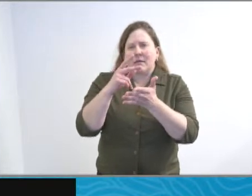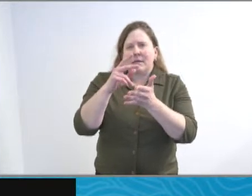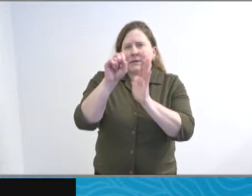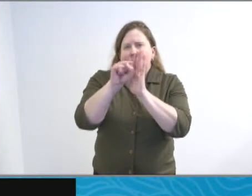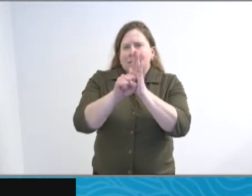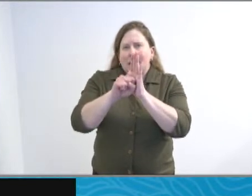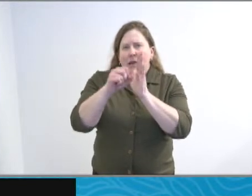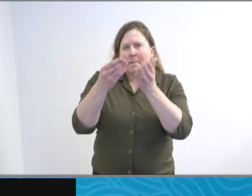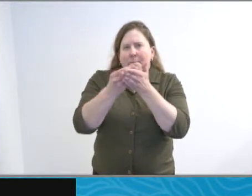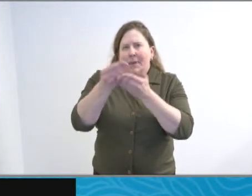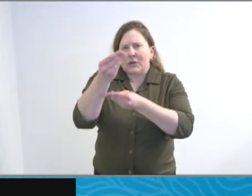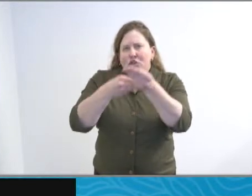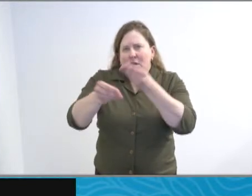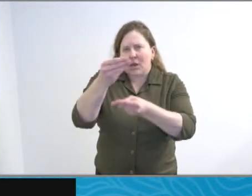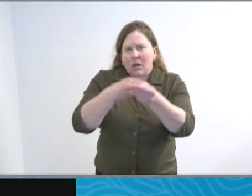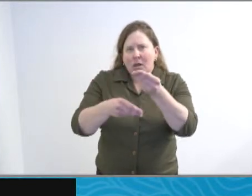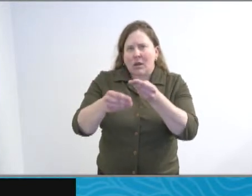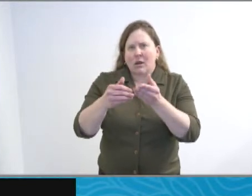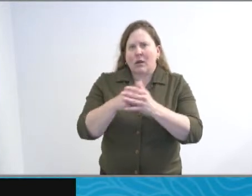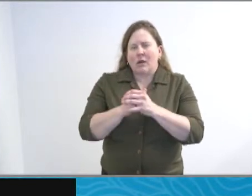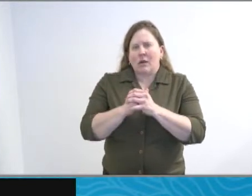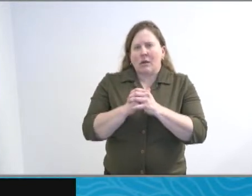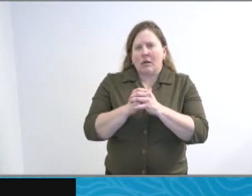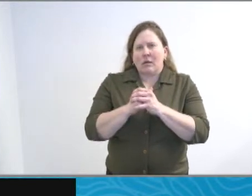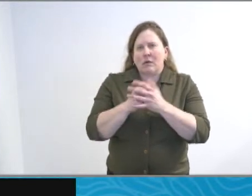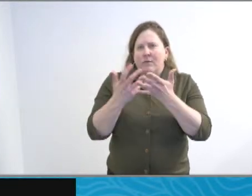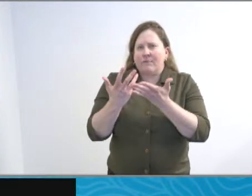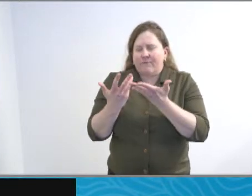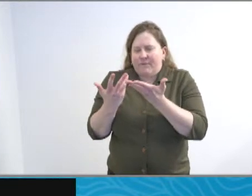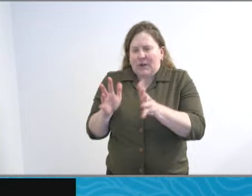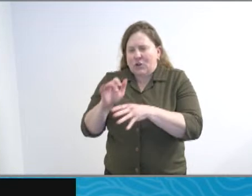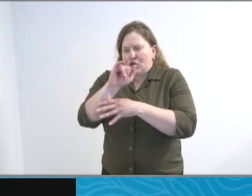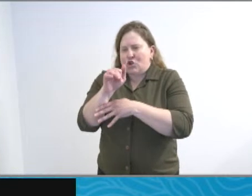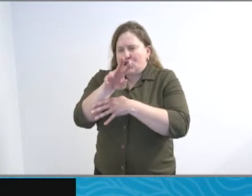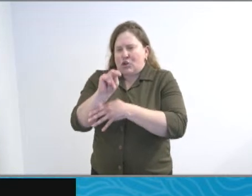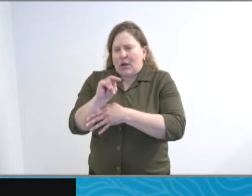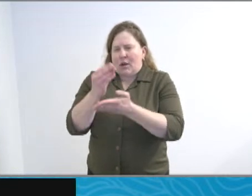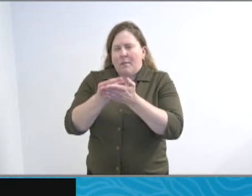we already had a January budget presented by the governor.